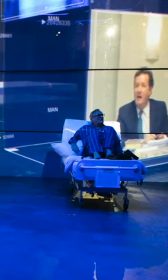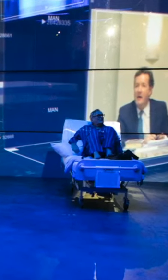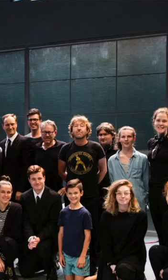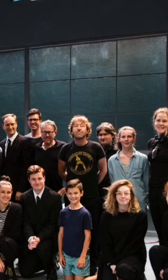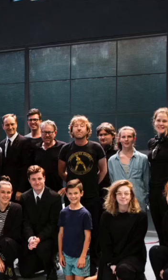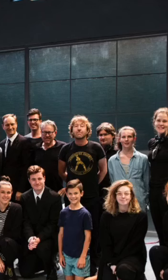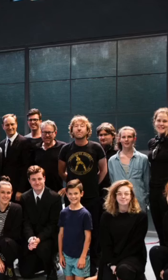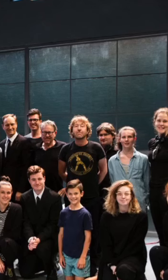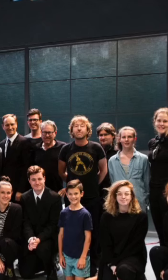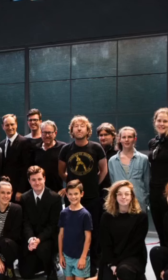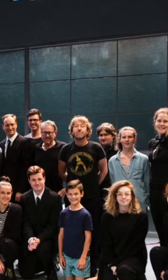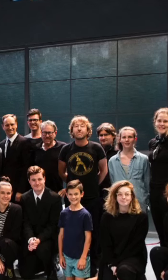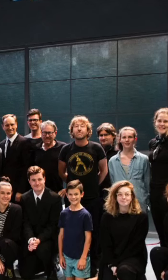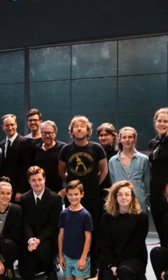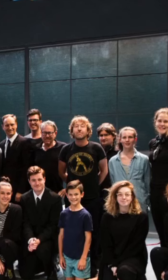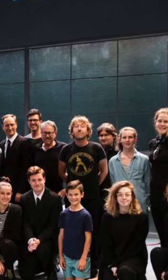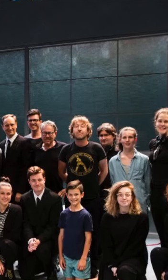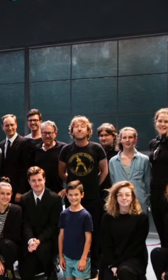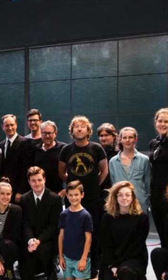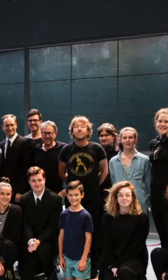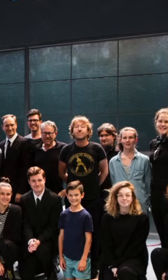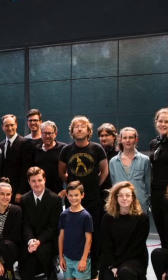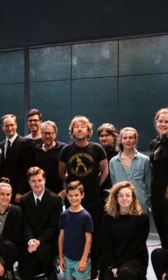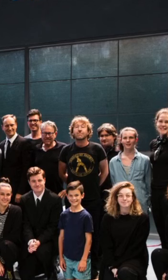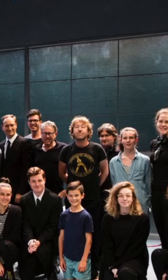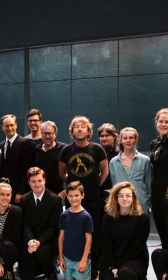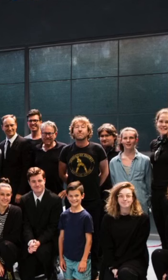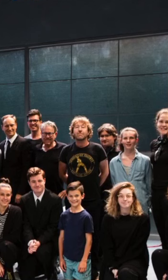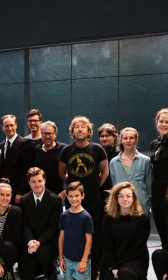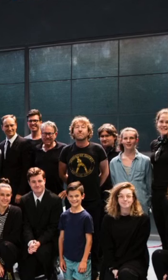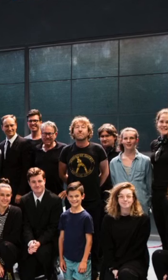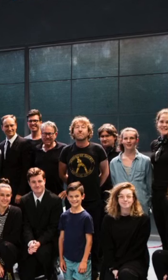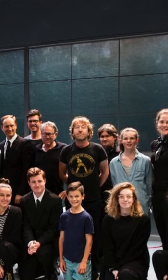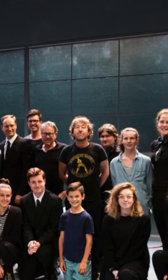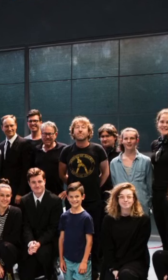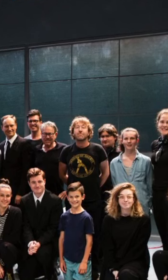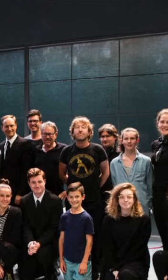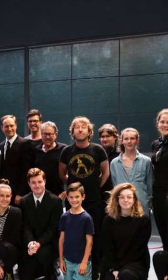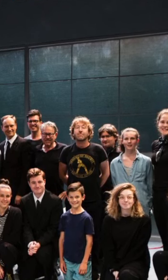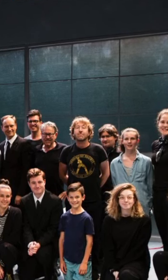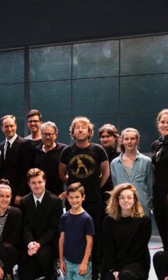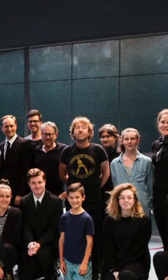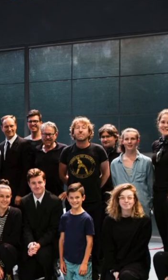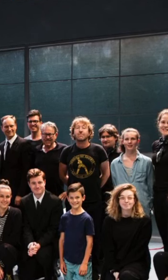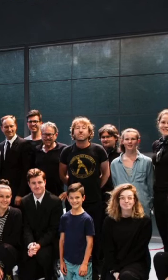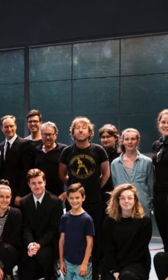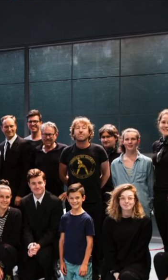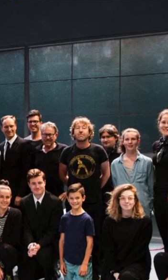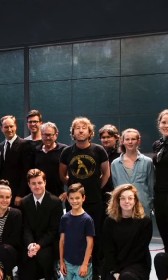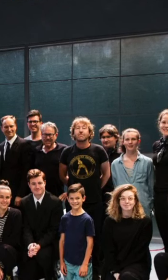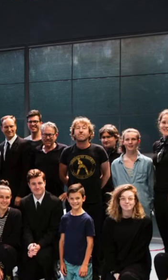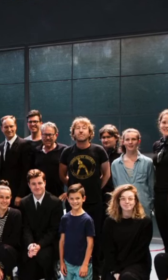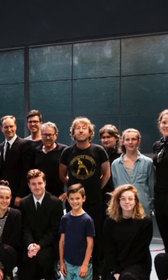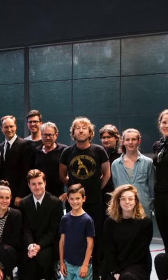Tommy has always been at home in the theatre, believing in the inherent power of the shared and visceral experience of live performance.